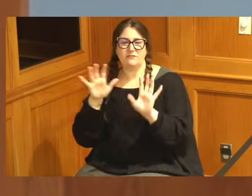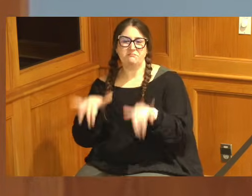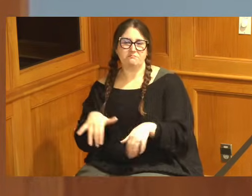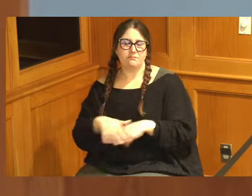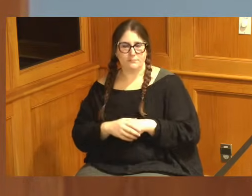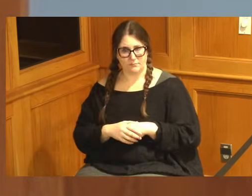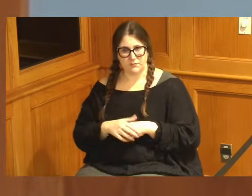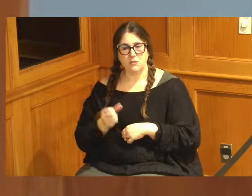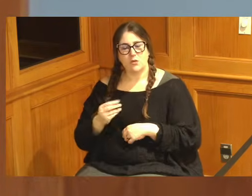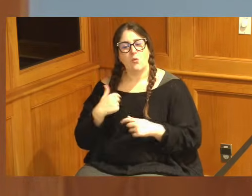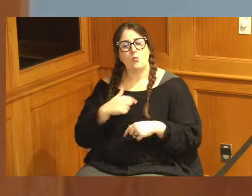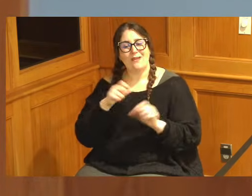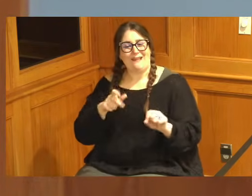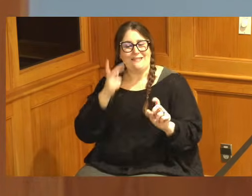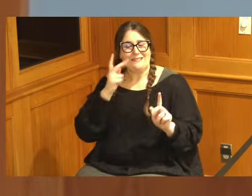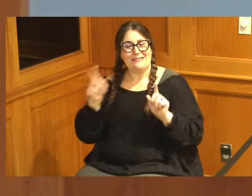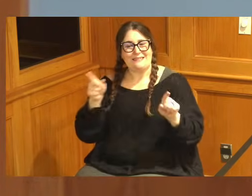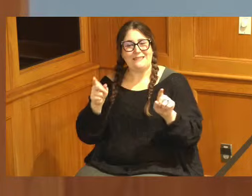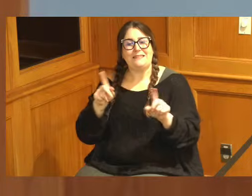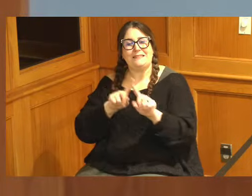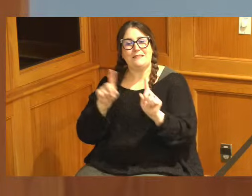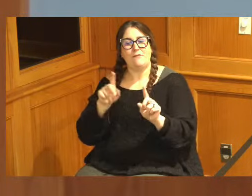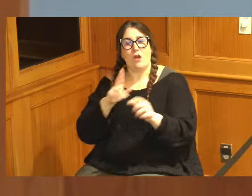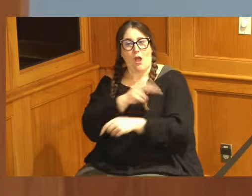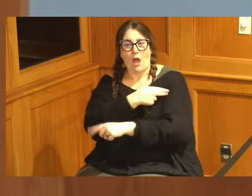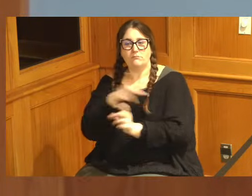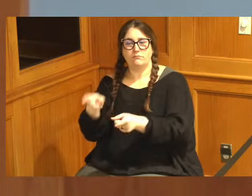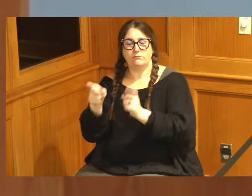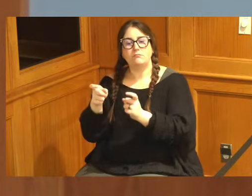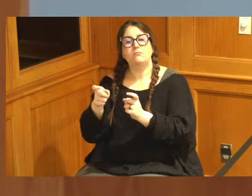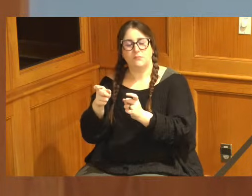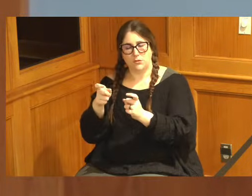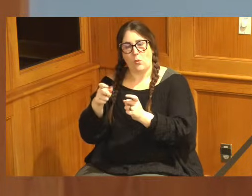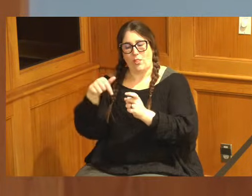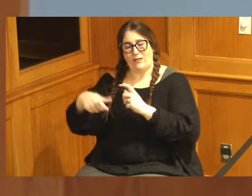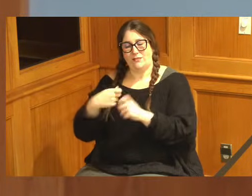leading us to believe that this is a a really significant year for CO 19. Okay. All right.